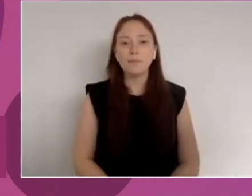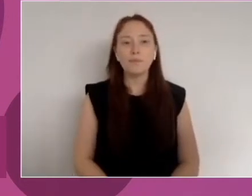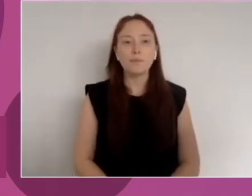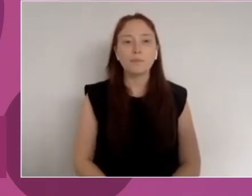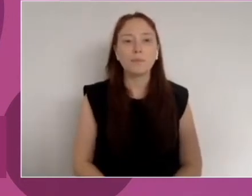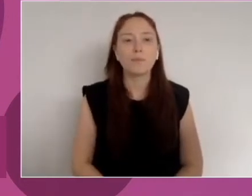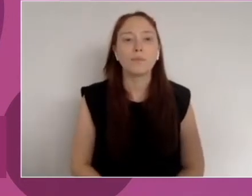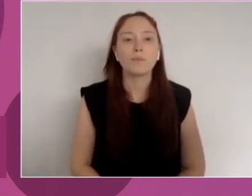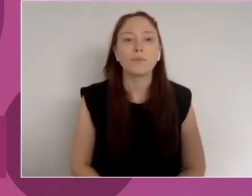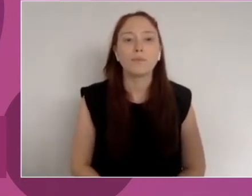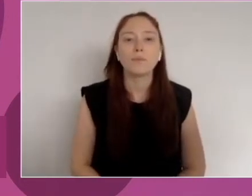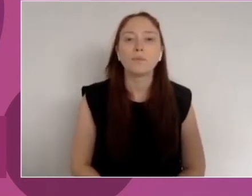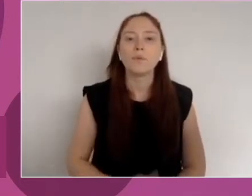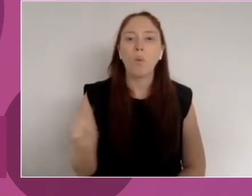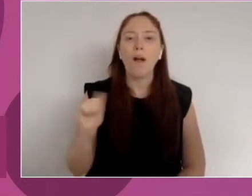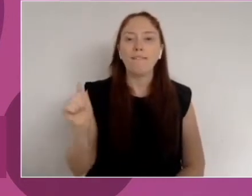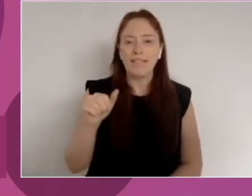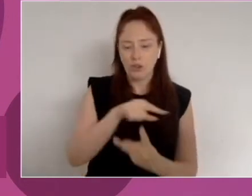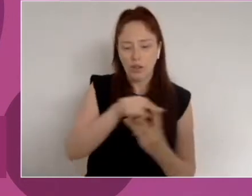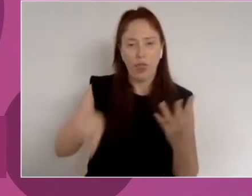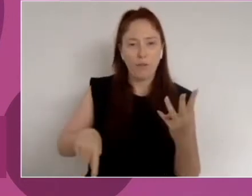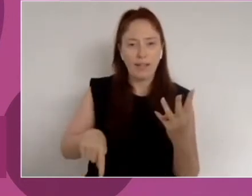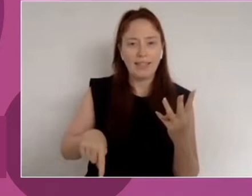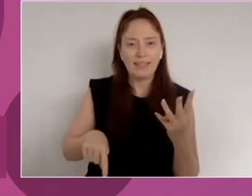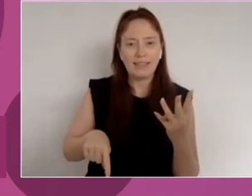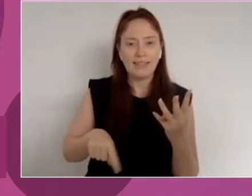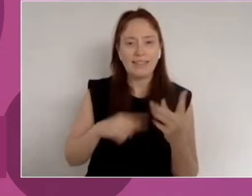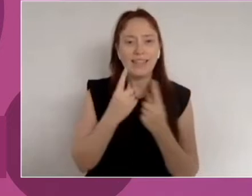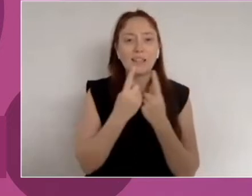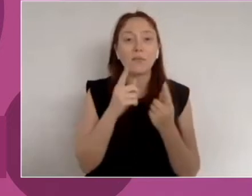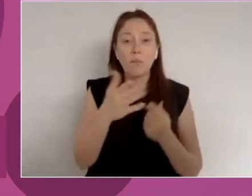out to yourselves to be doing over the three days which is to articulate for us what the needs are.